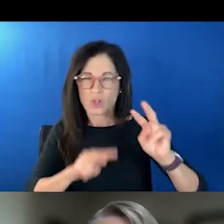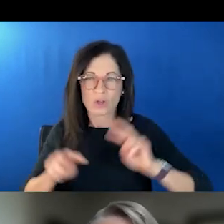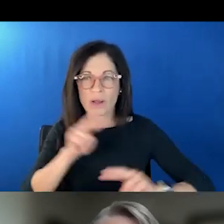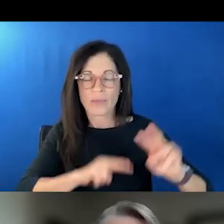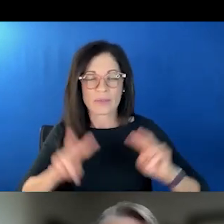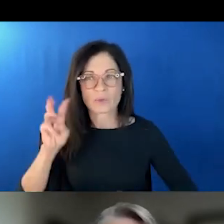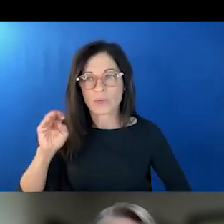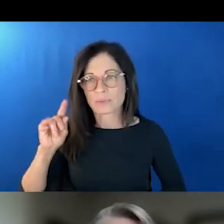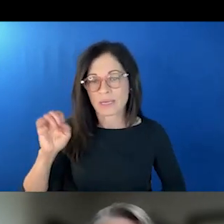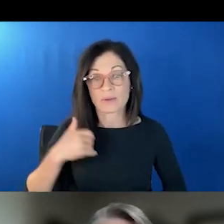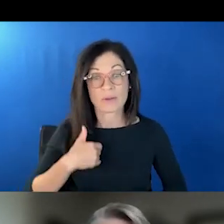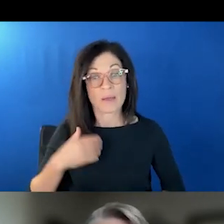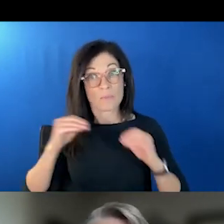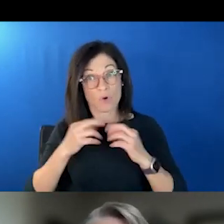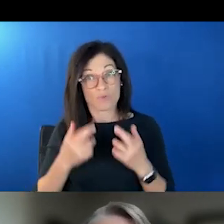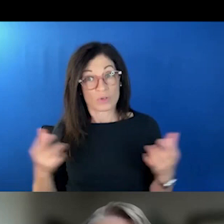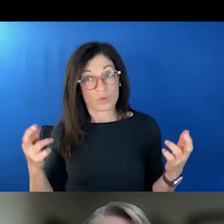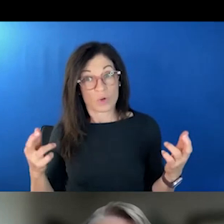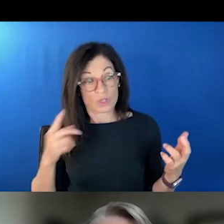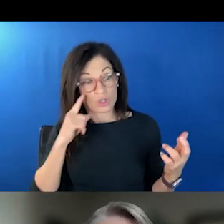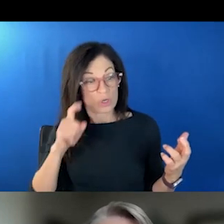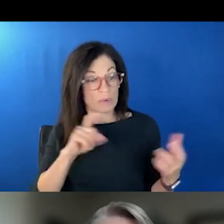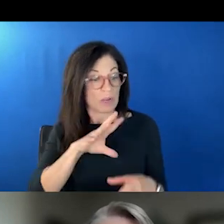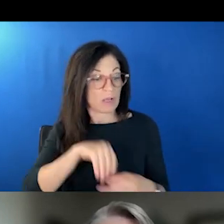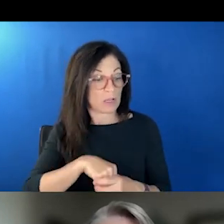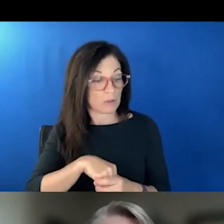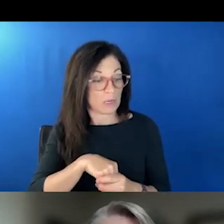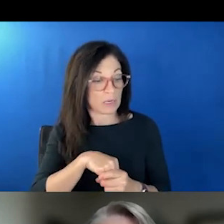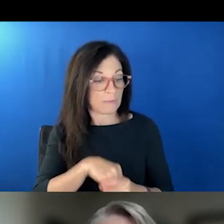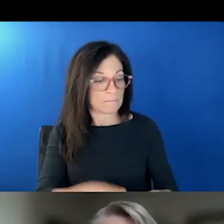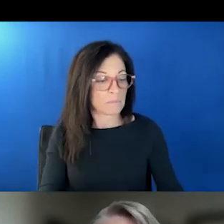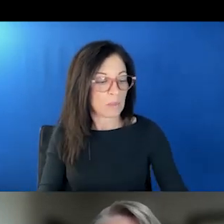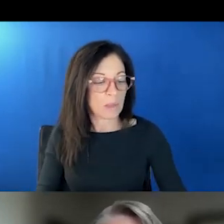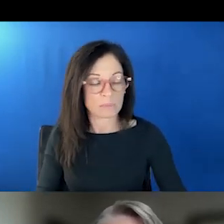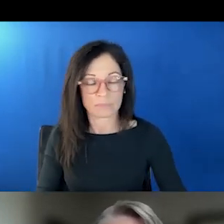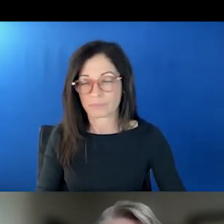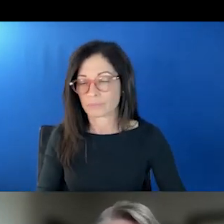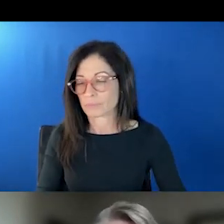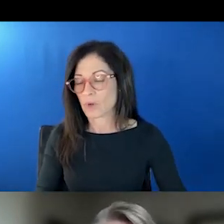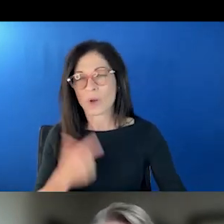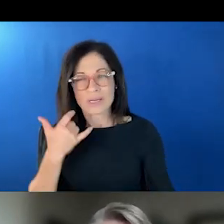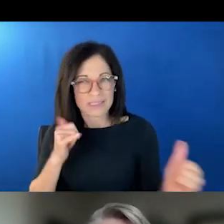IF YOU HAVE ADDITIONAL RESOURCES THAT YOU ARE THINK SHOULD BE INCLUDED, LET US KNOW.